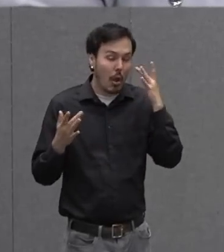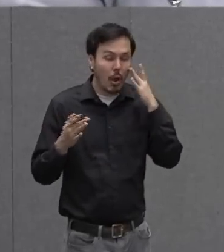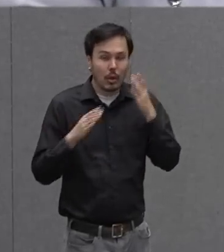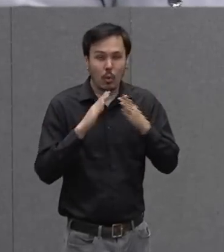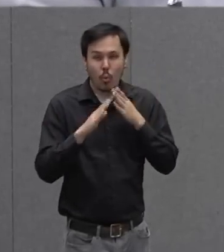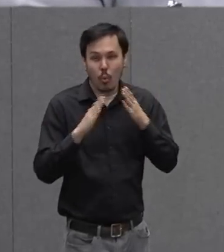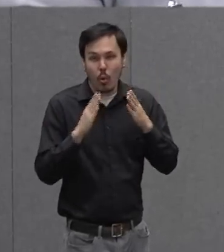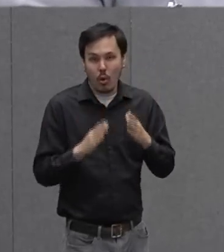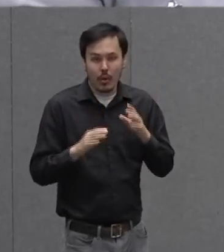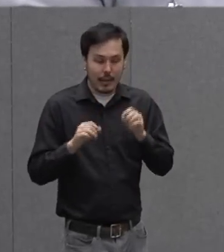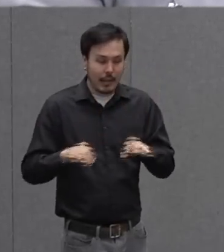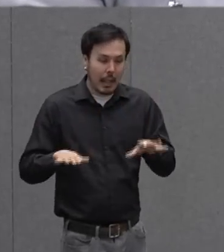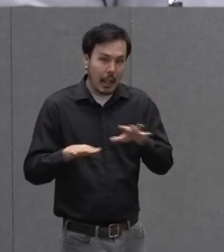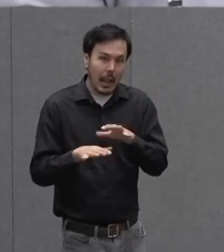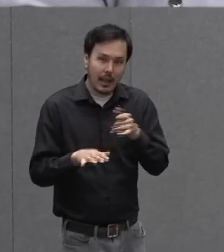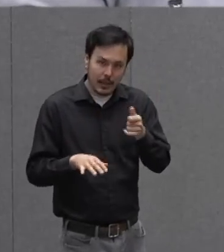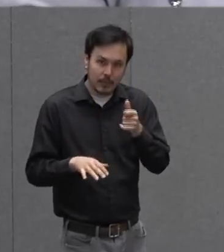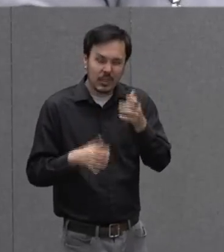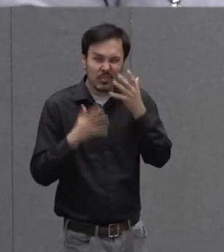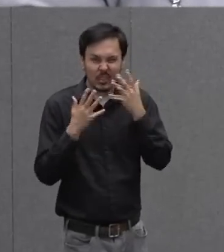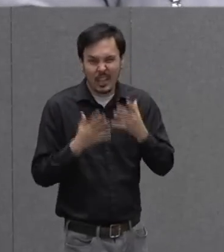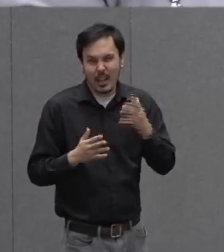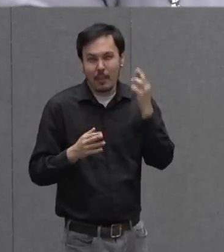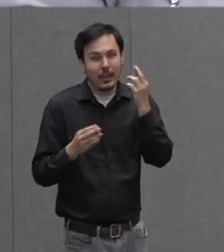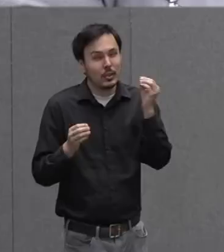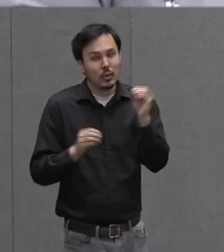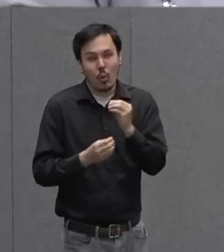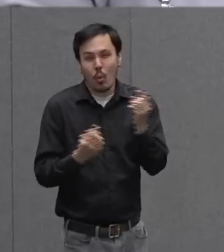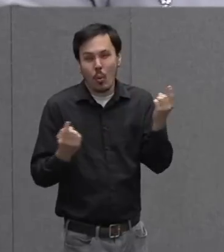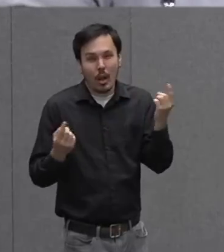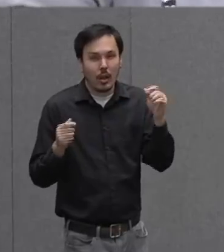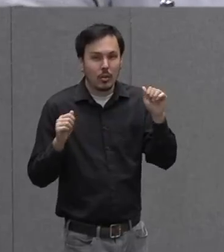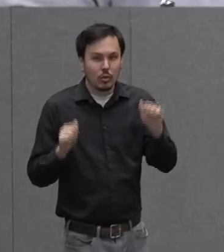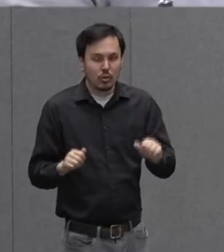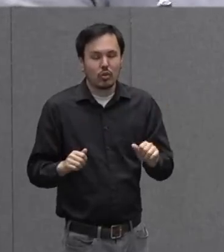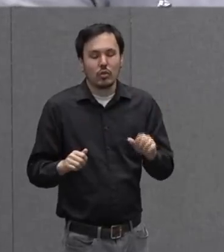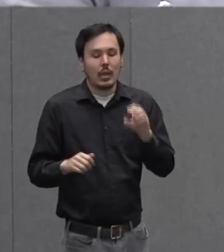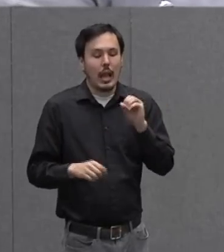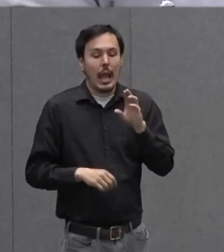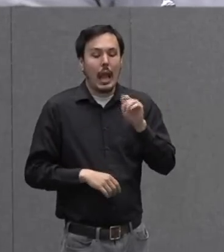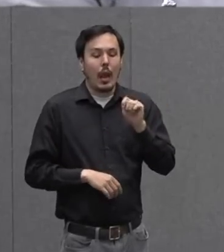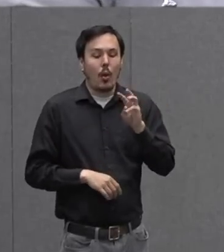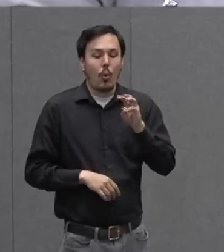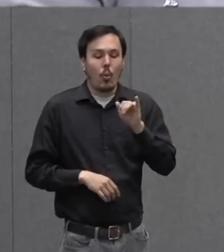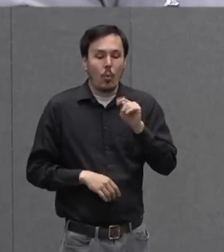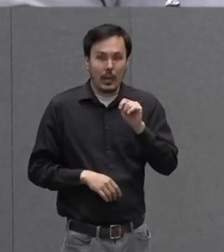he was also sad because no one could outwit him. He set out across desk mountain to find his match.